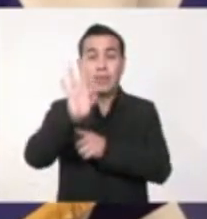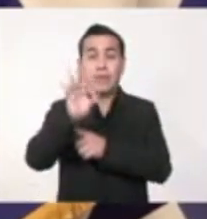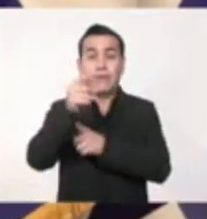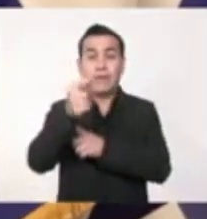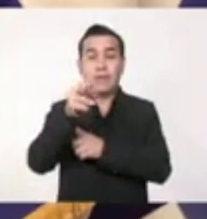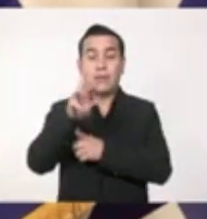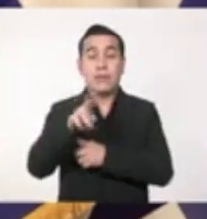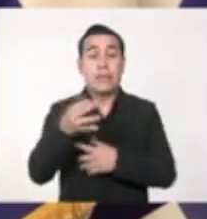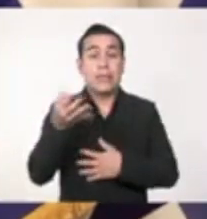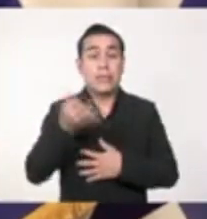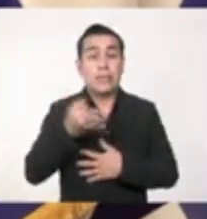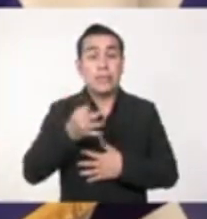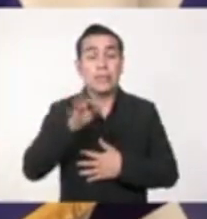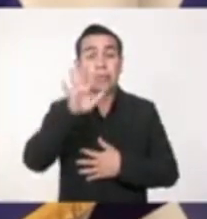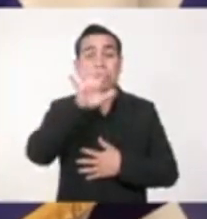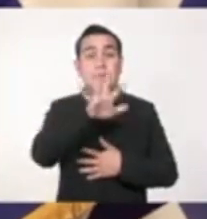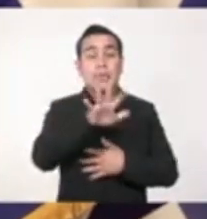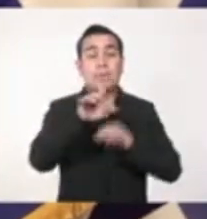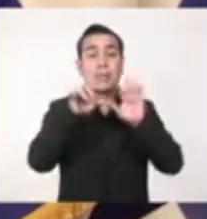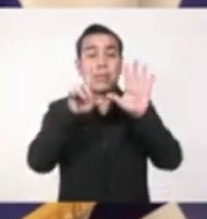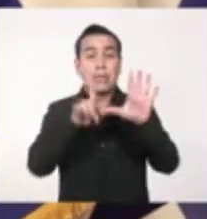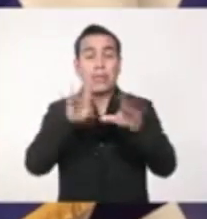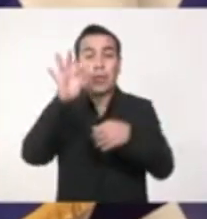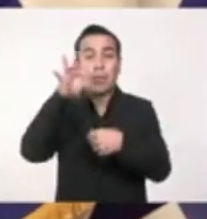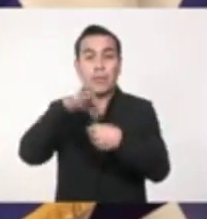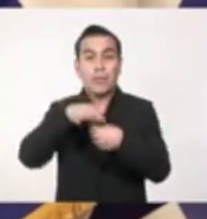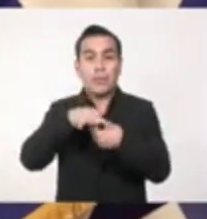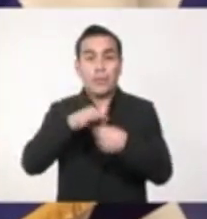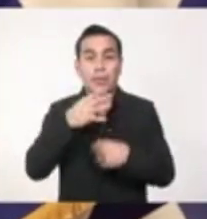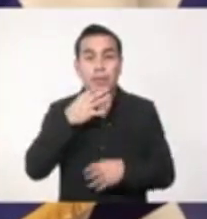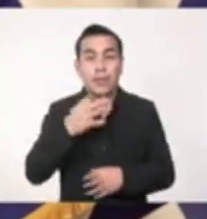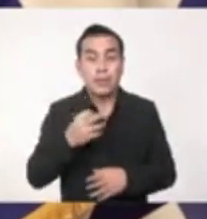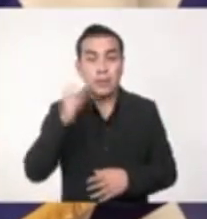to need fifty-six votes, and that is not possible, that is